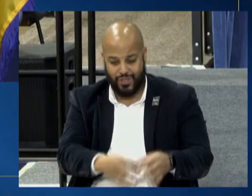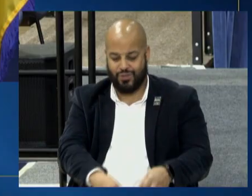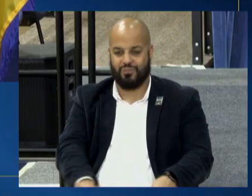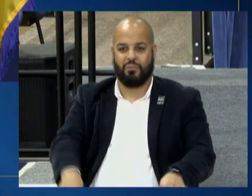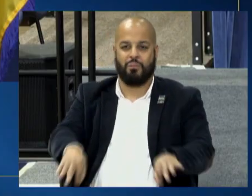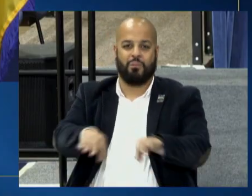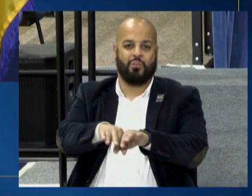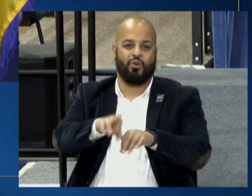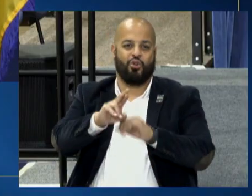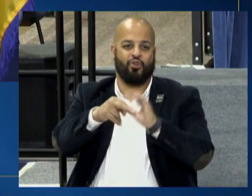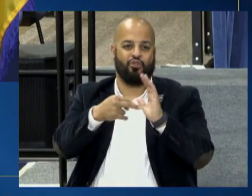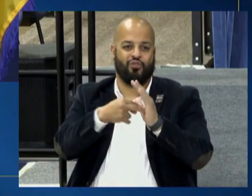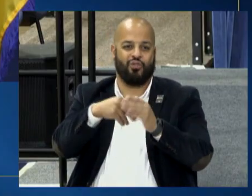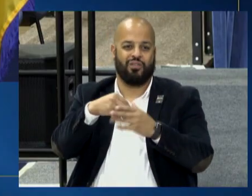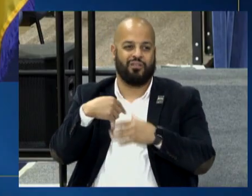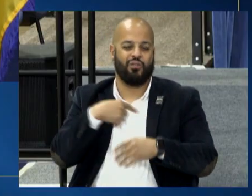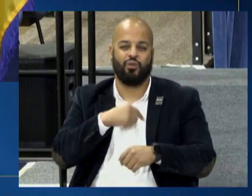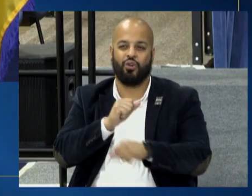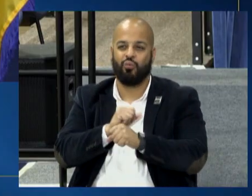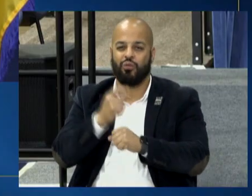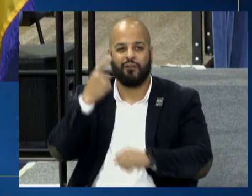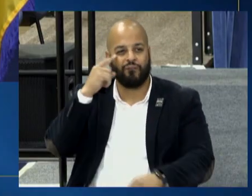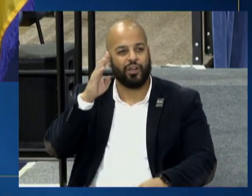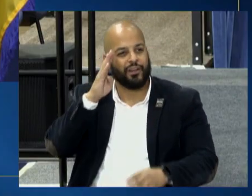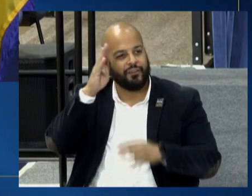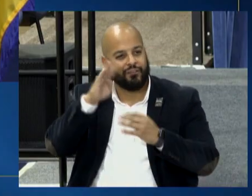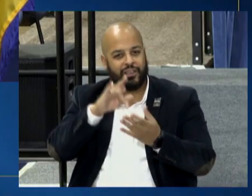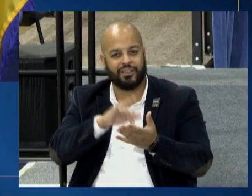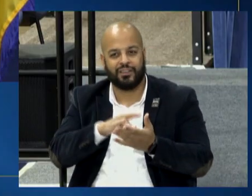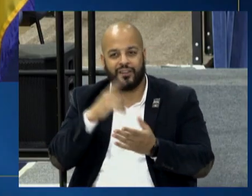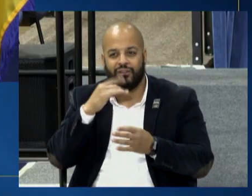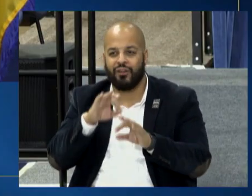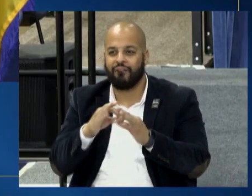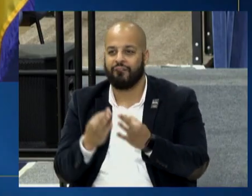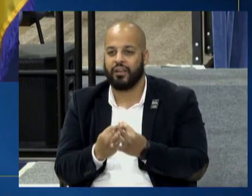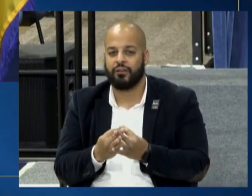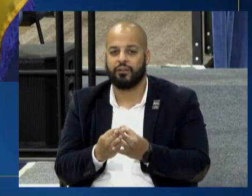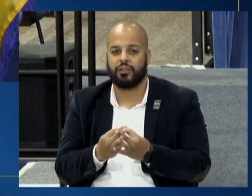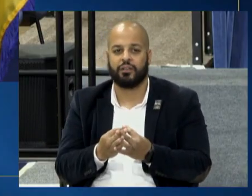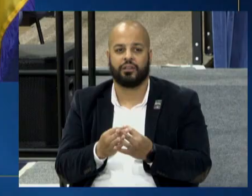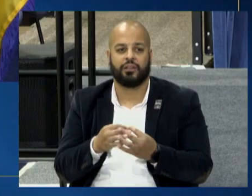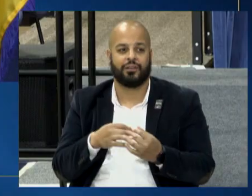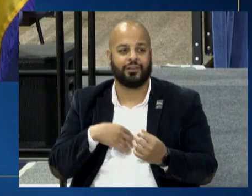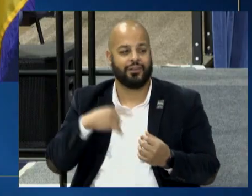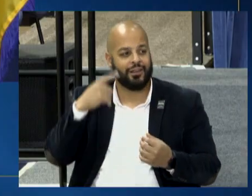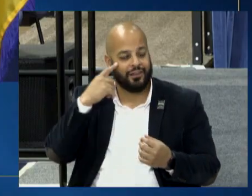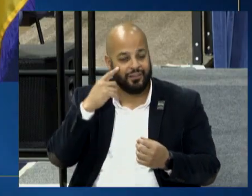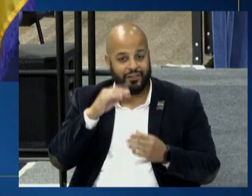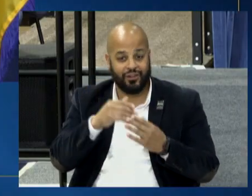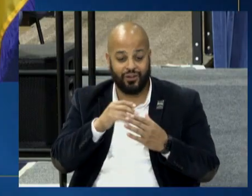Center and for CMS generally. I'm thinking both about the flow of information between CMS and